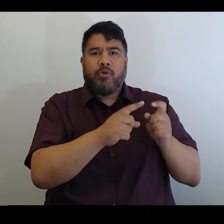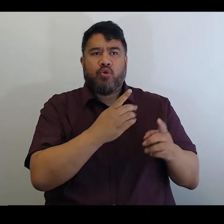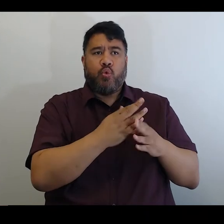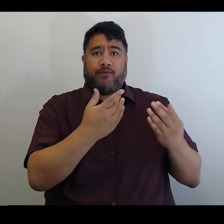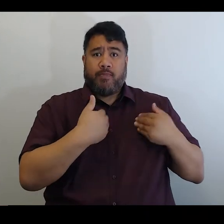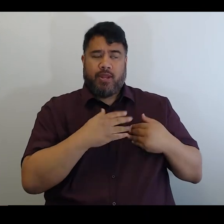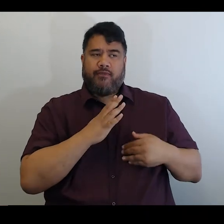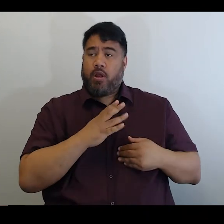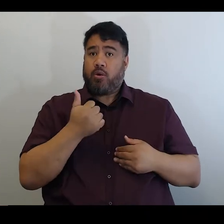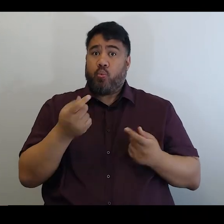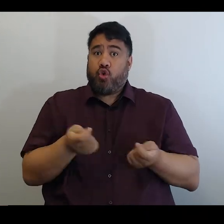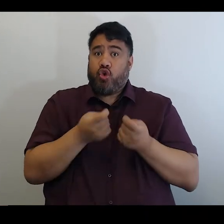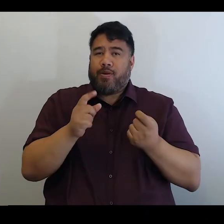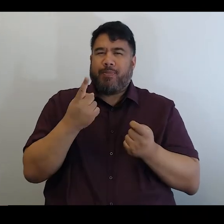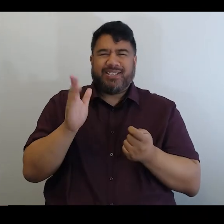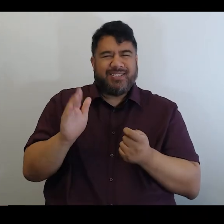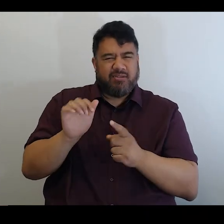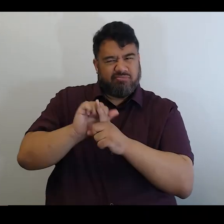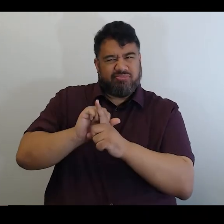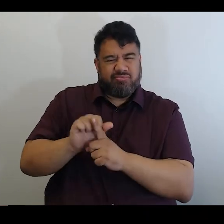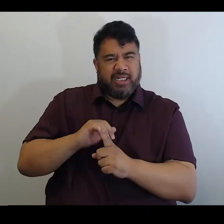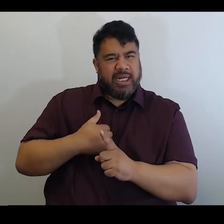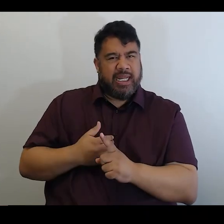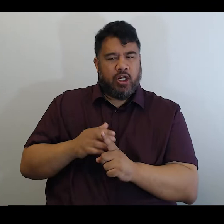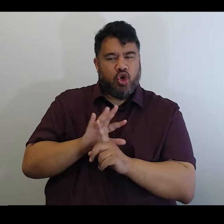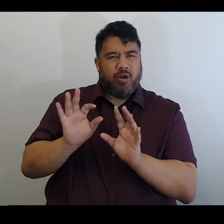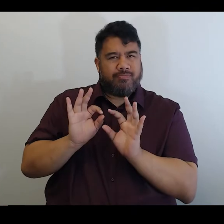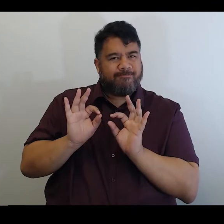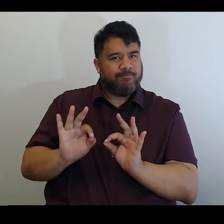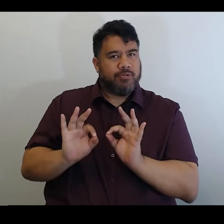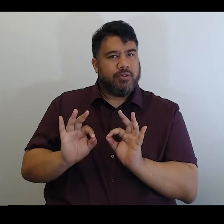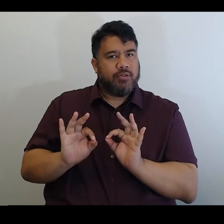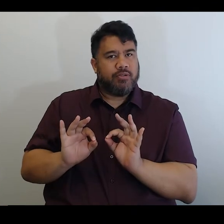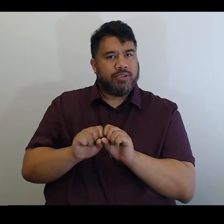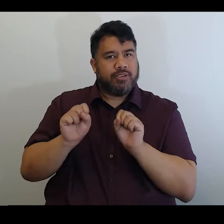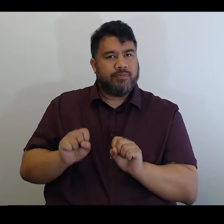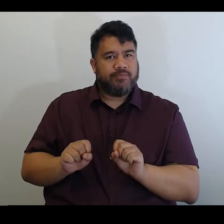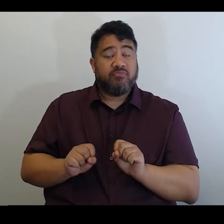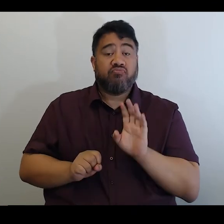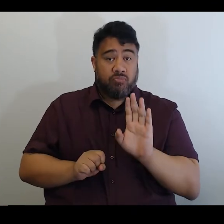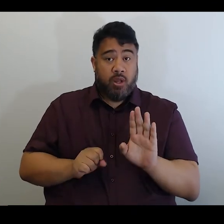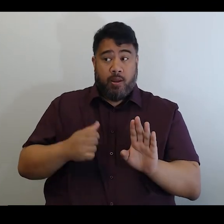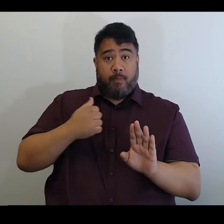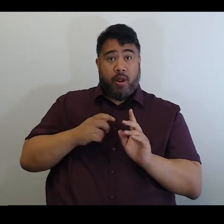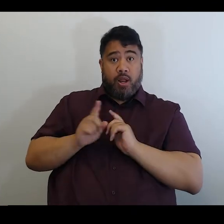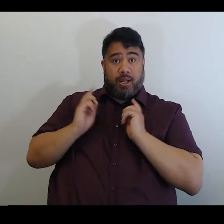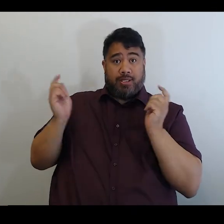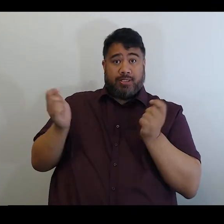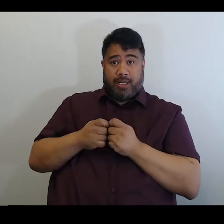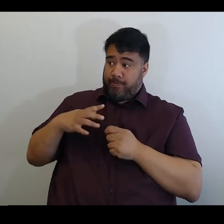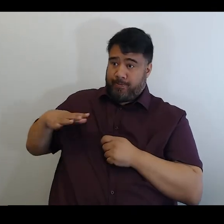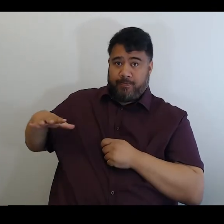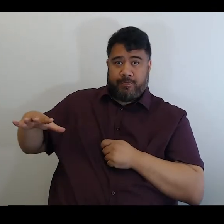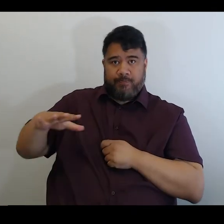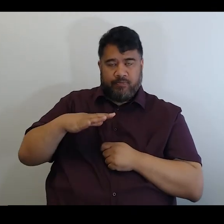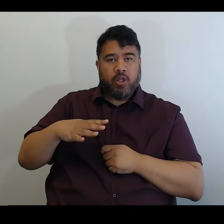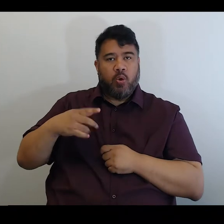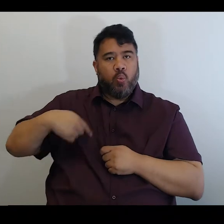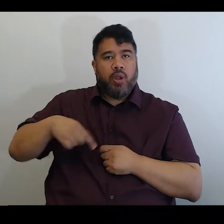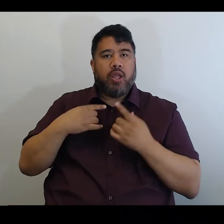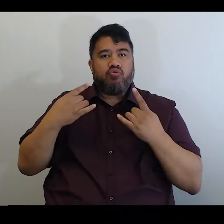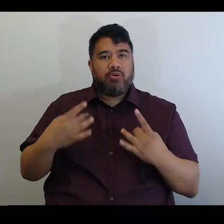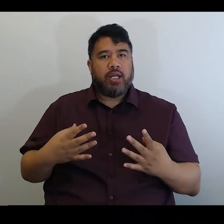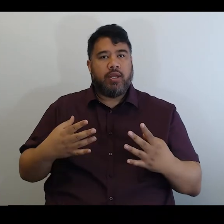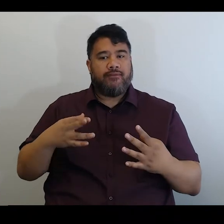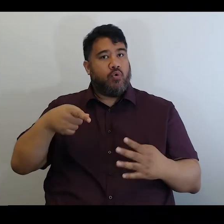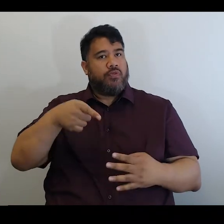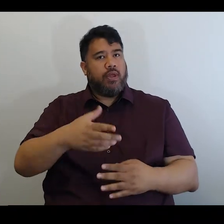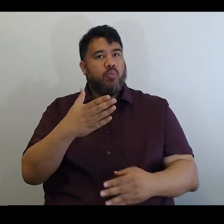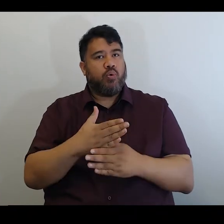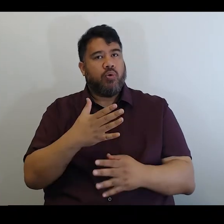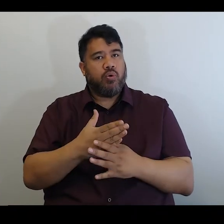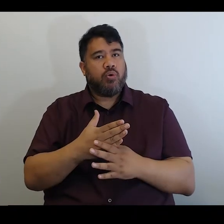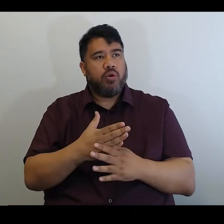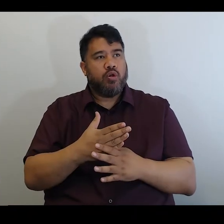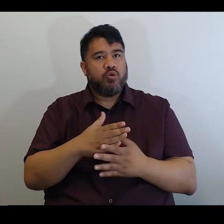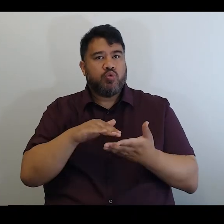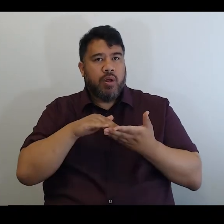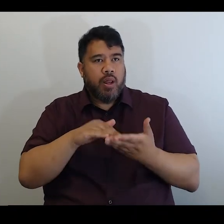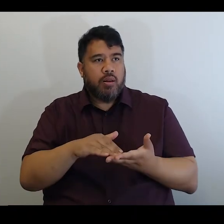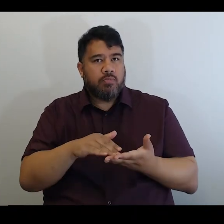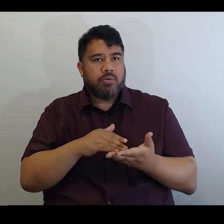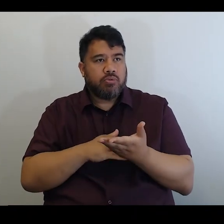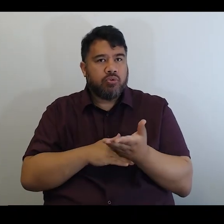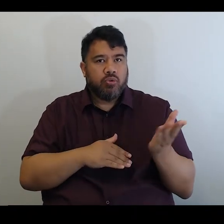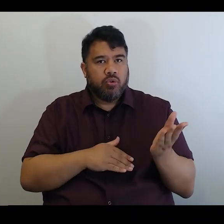I absolutely expect my team, who are committed to engage with you on those issues. and that providing greater facilitation and clarity for those who are grappling with the system is a priority.